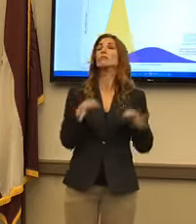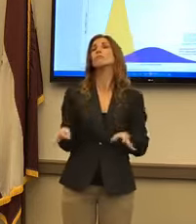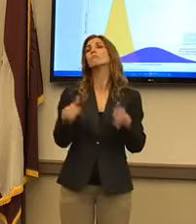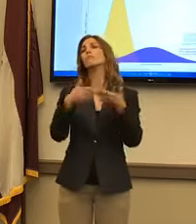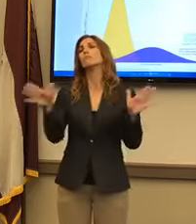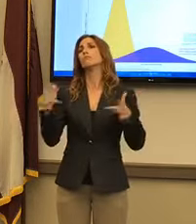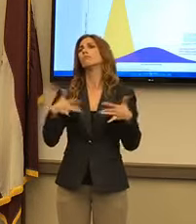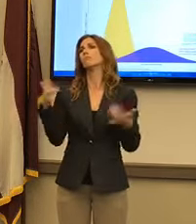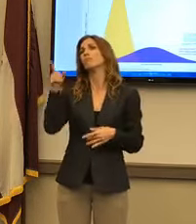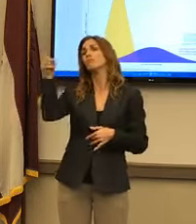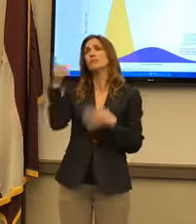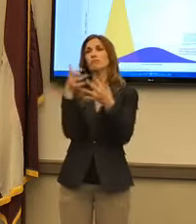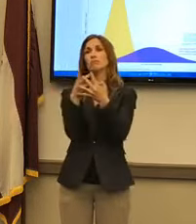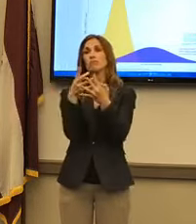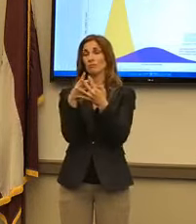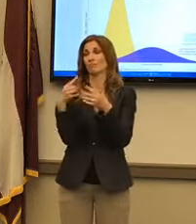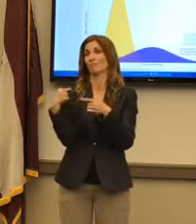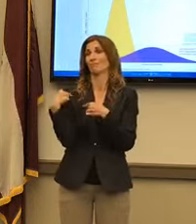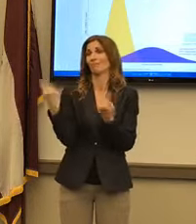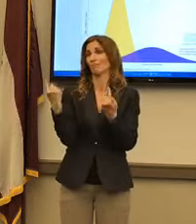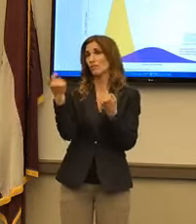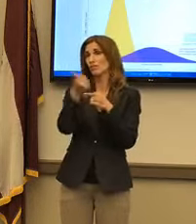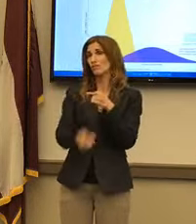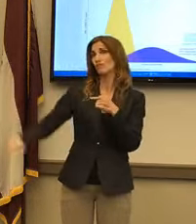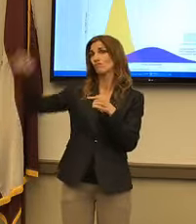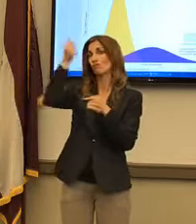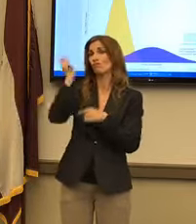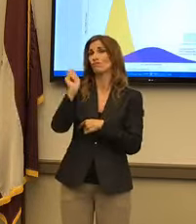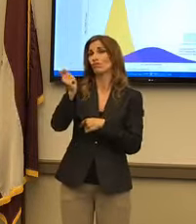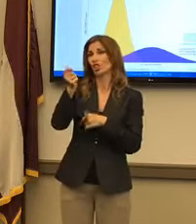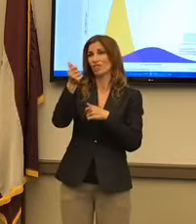Correctional Facility since President Judge Del Ricci issued the initial March